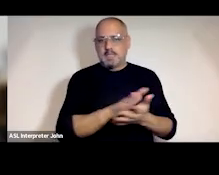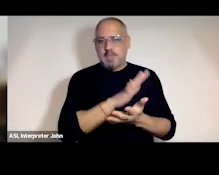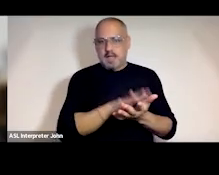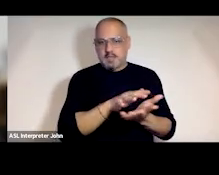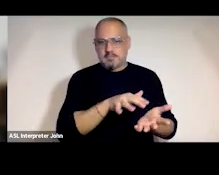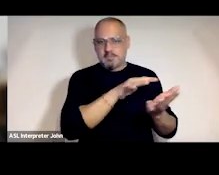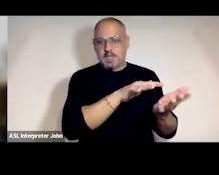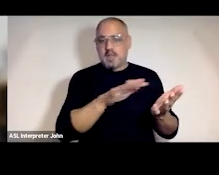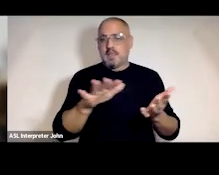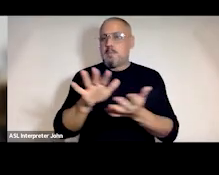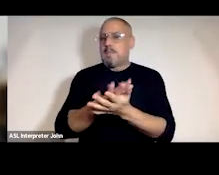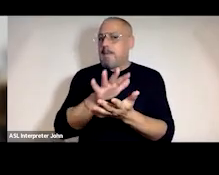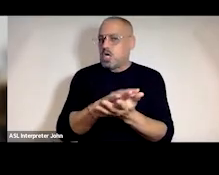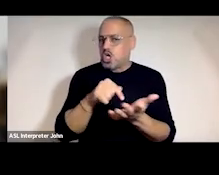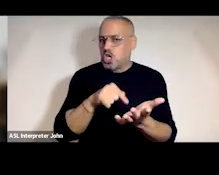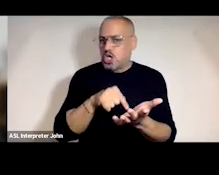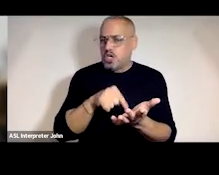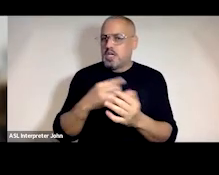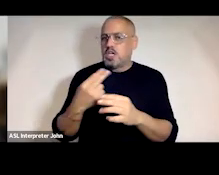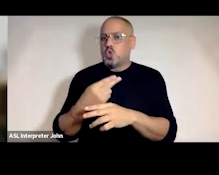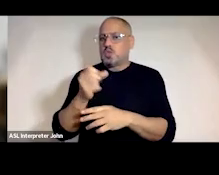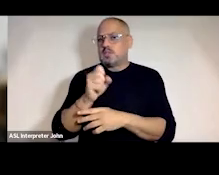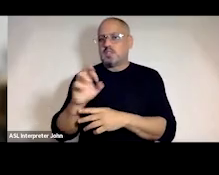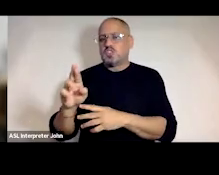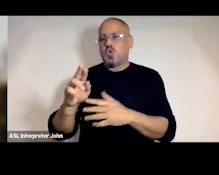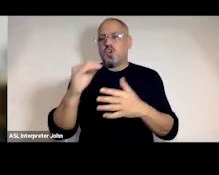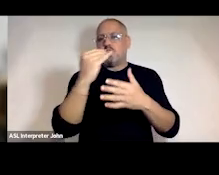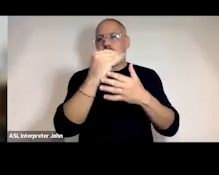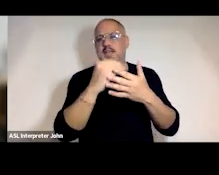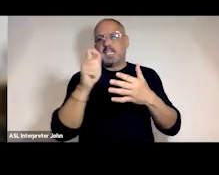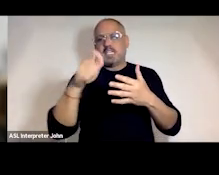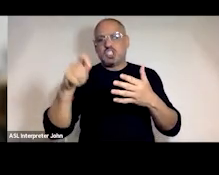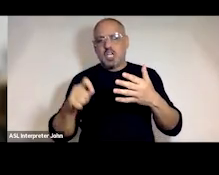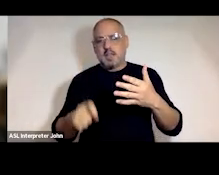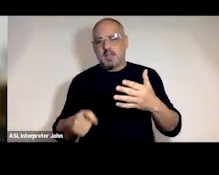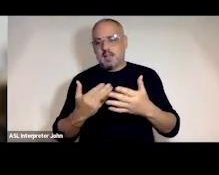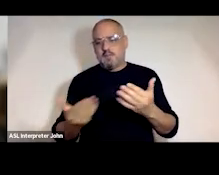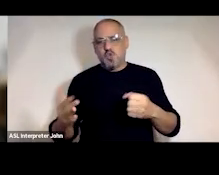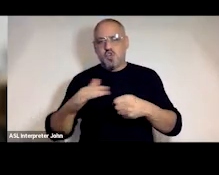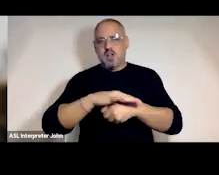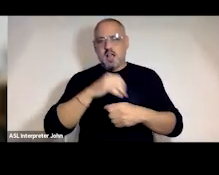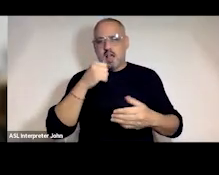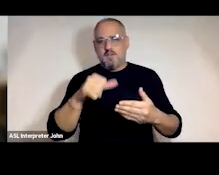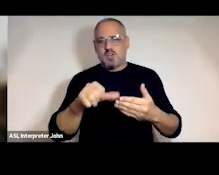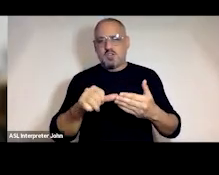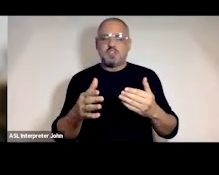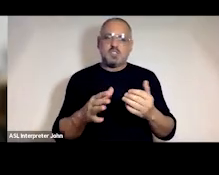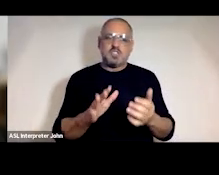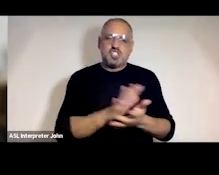the paper portion, using the SOAR checklist for initial claims as your cover sheet. That's available in the SOAR tools and worksheets